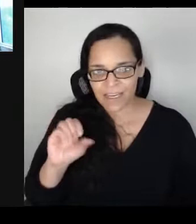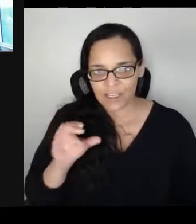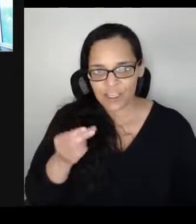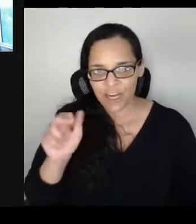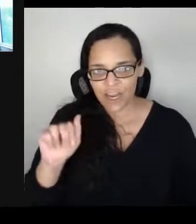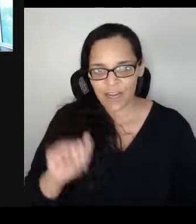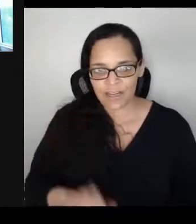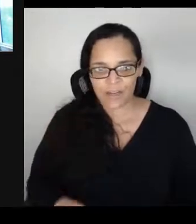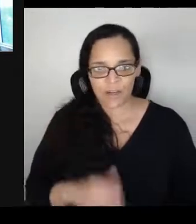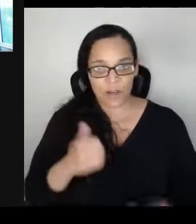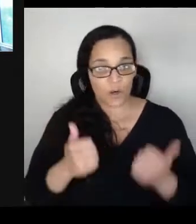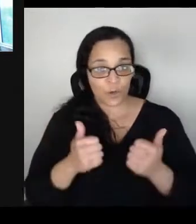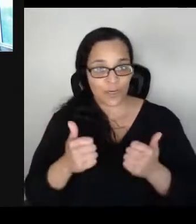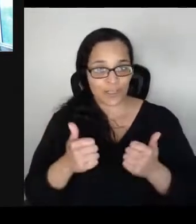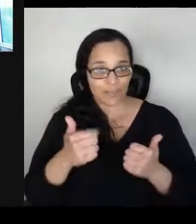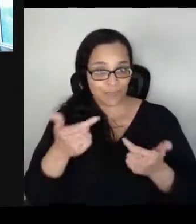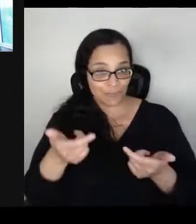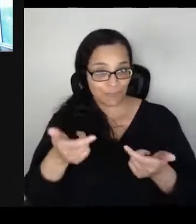Naischa, maybe you wanna go ahead.